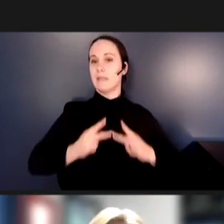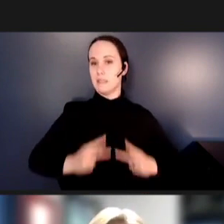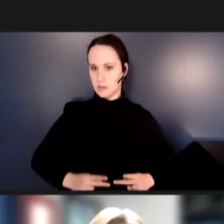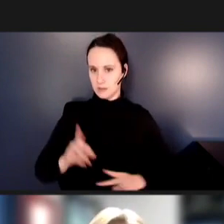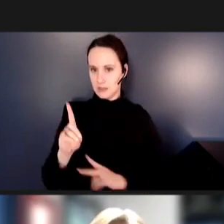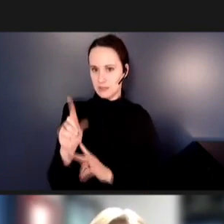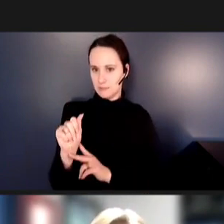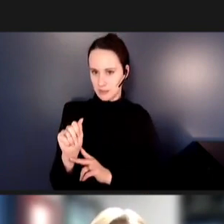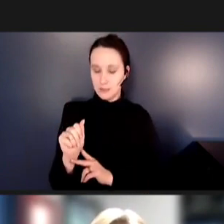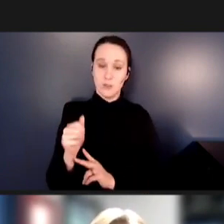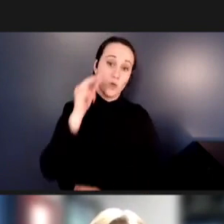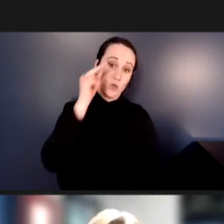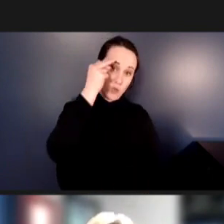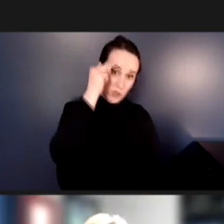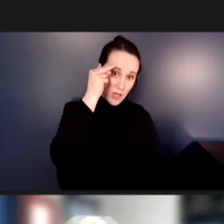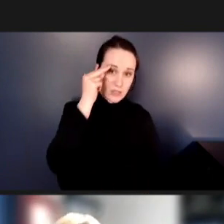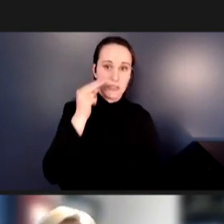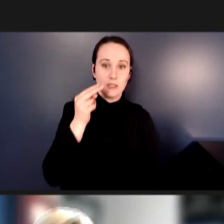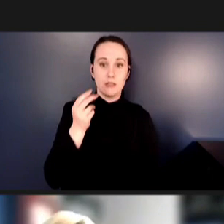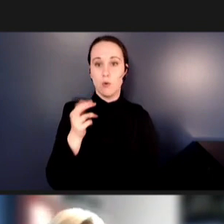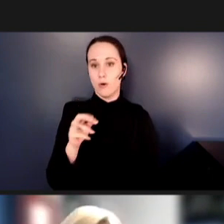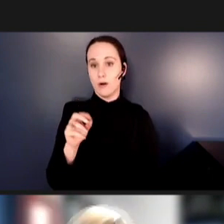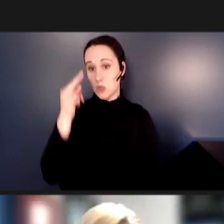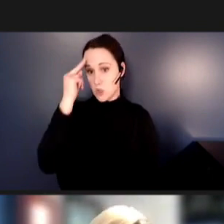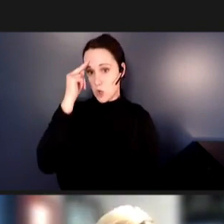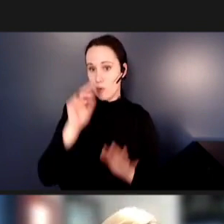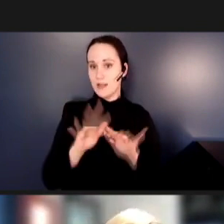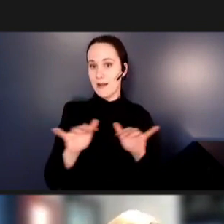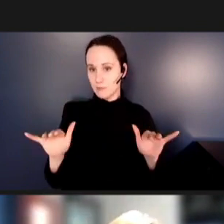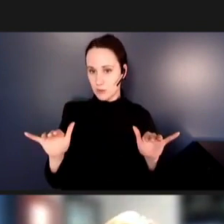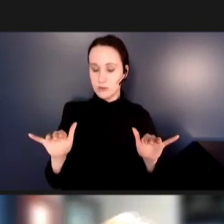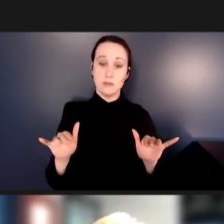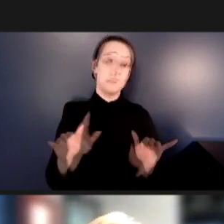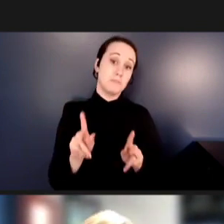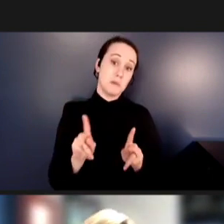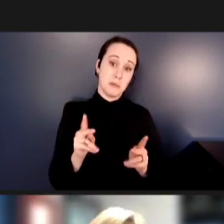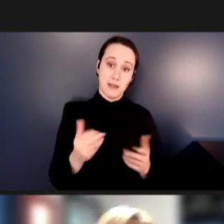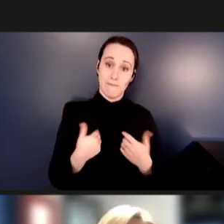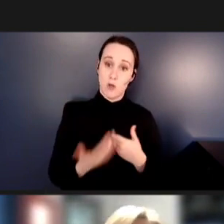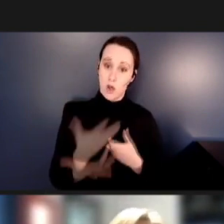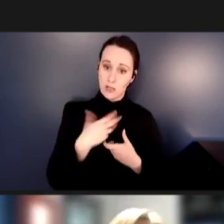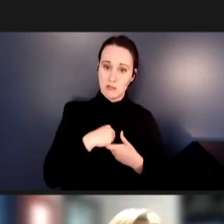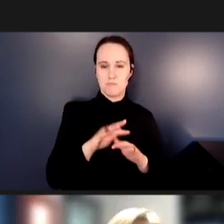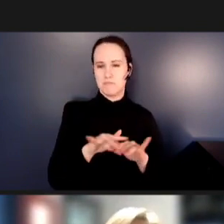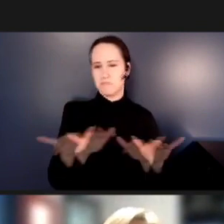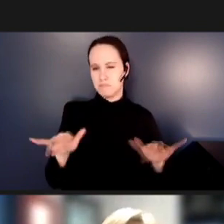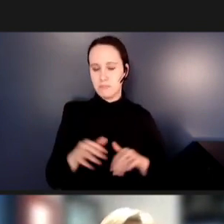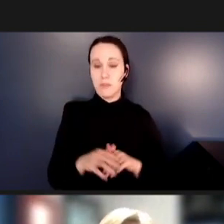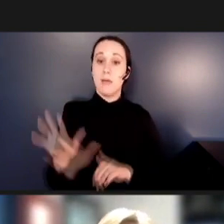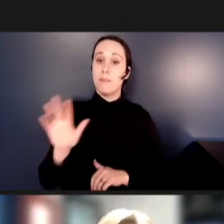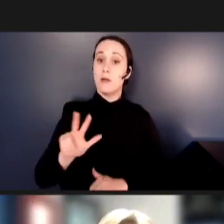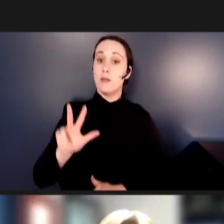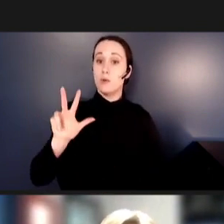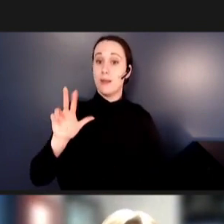neurologic or neurodiverse children or often. About 3 million children in the United States